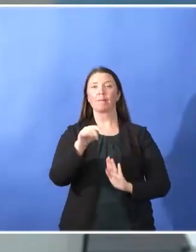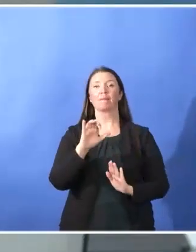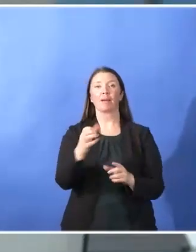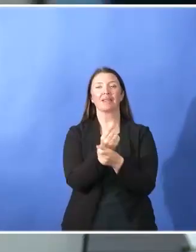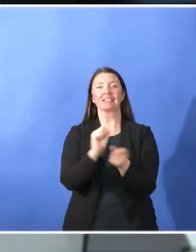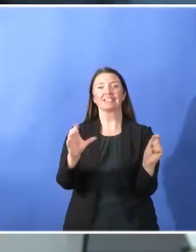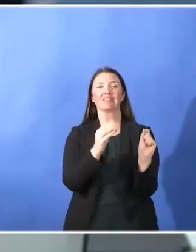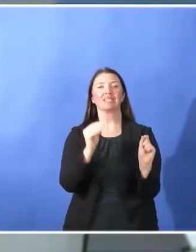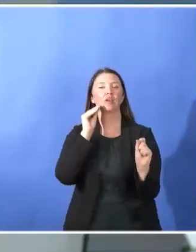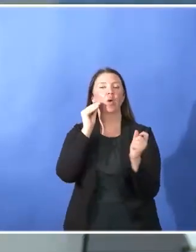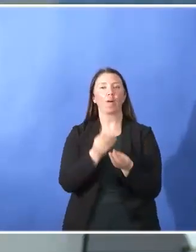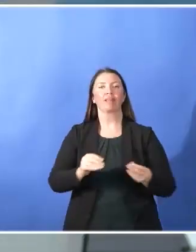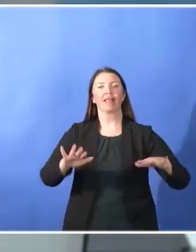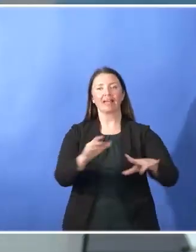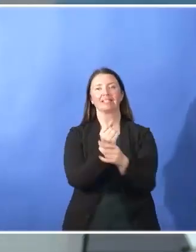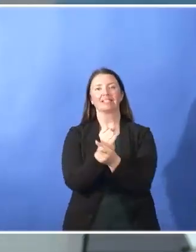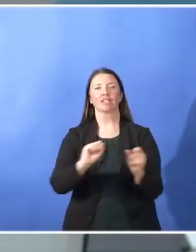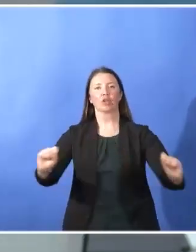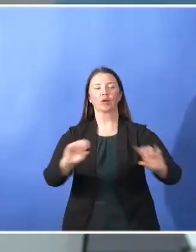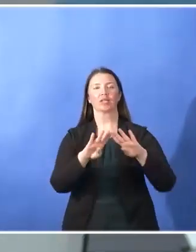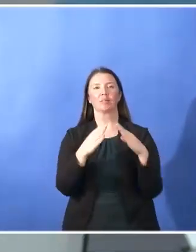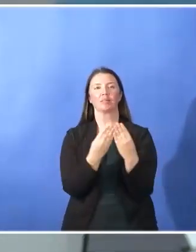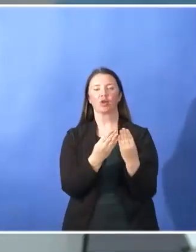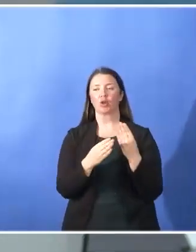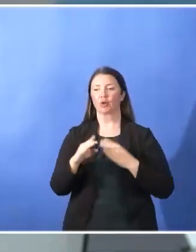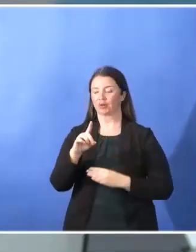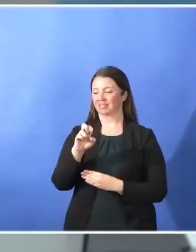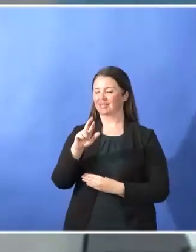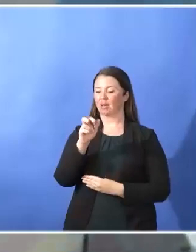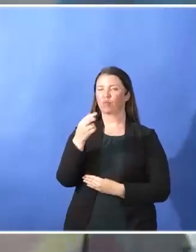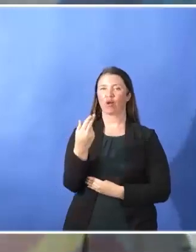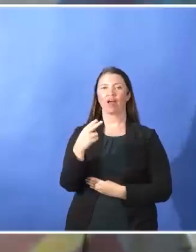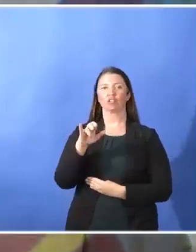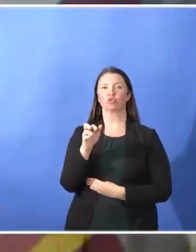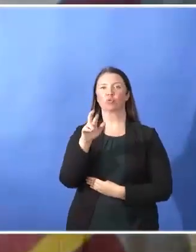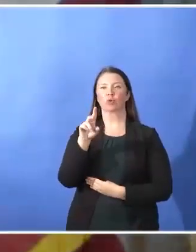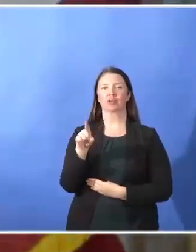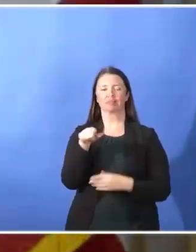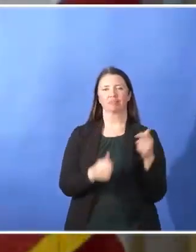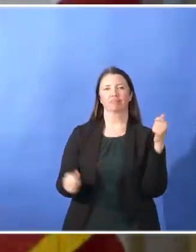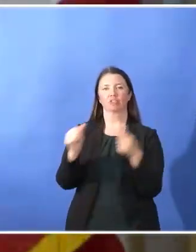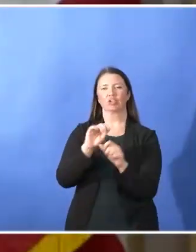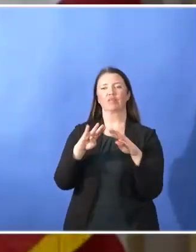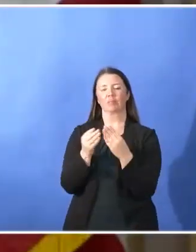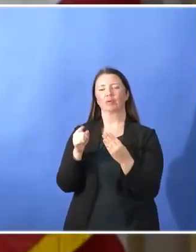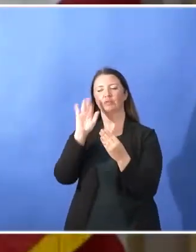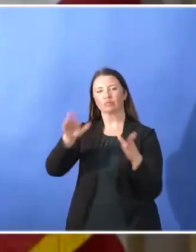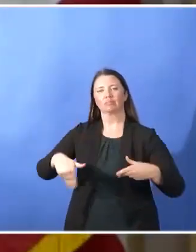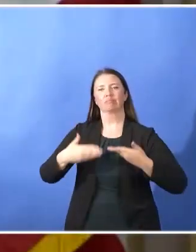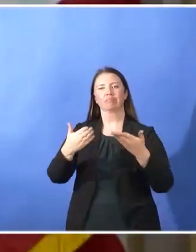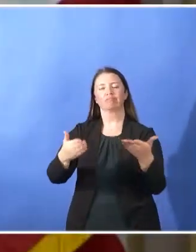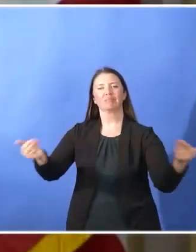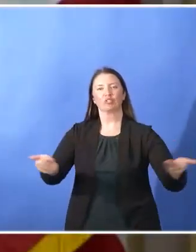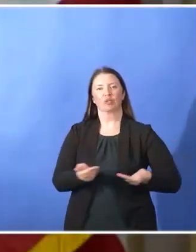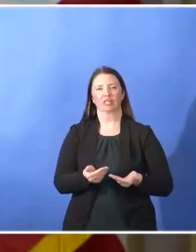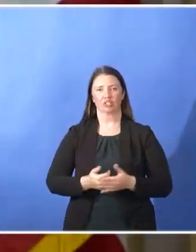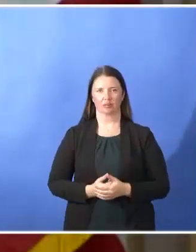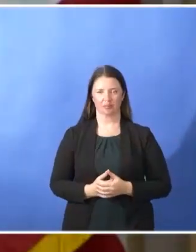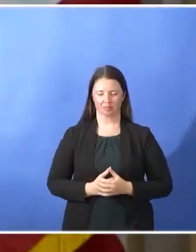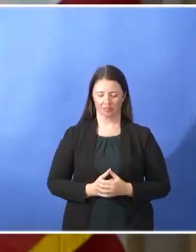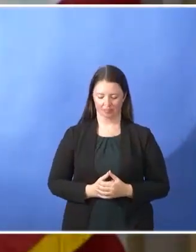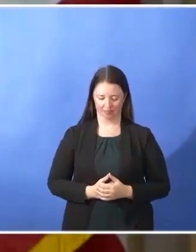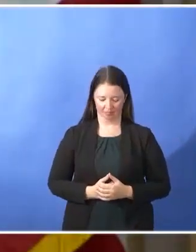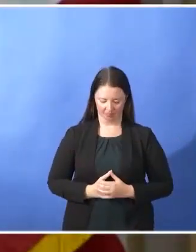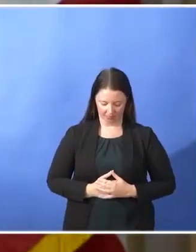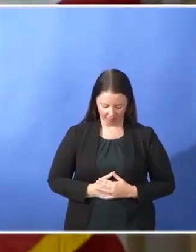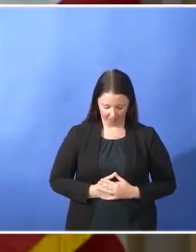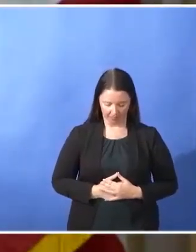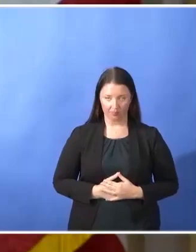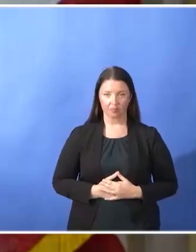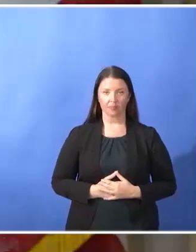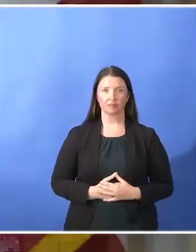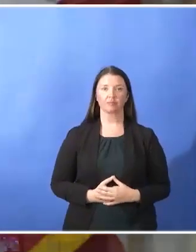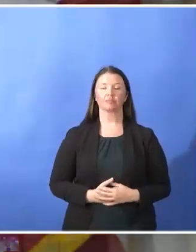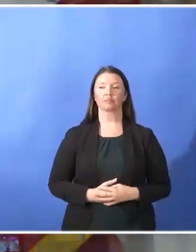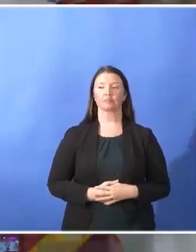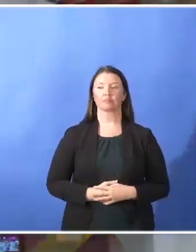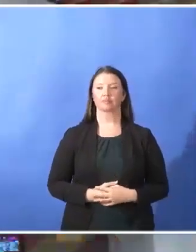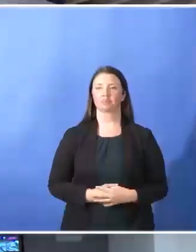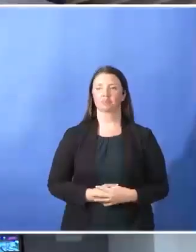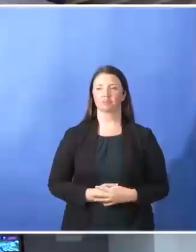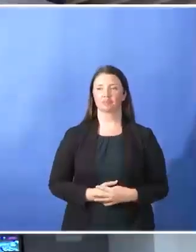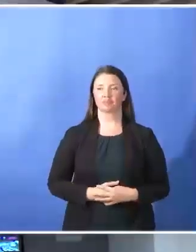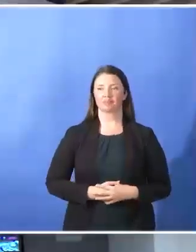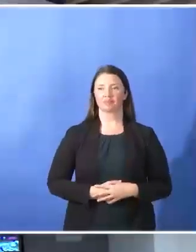JORDAN, CHIEF OF THE BUREAU, WHO WILL GIVE THE INTRODUCTION.